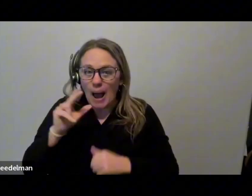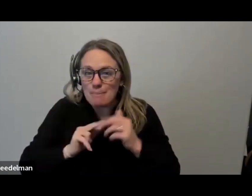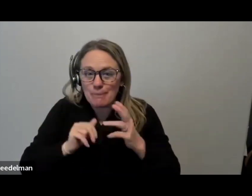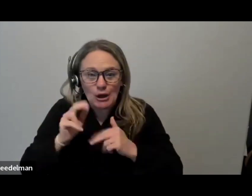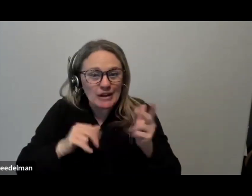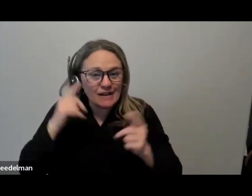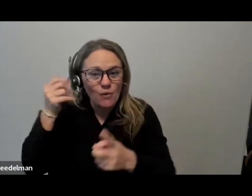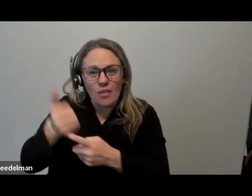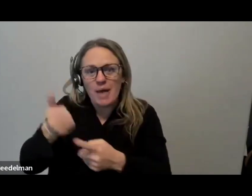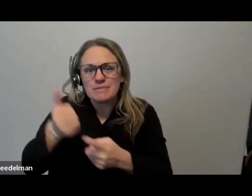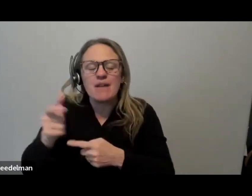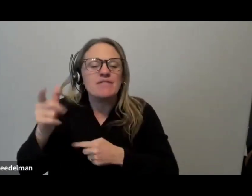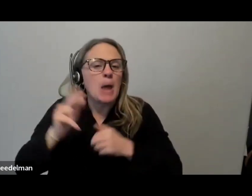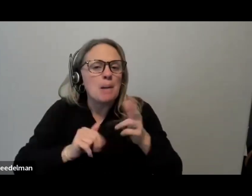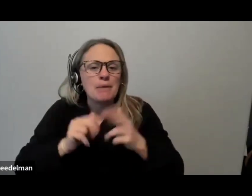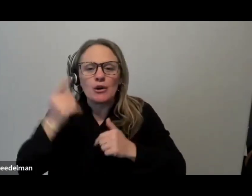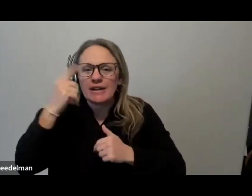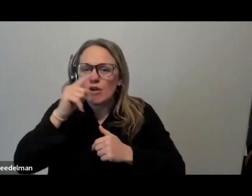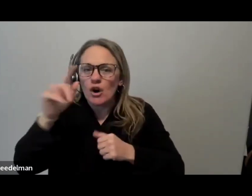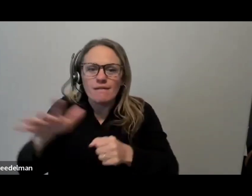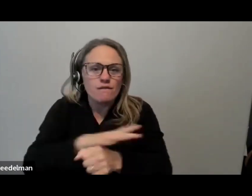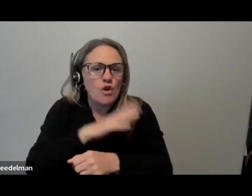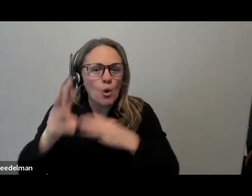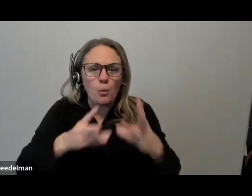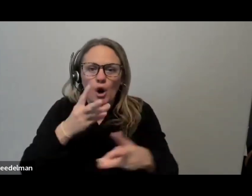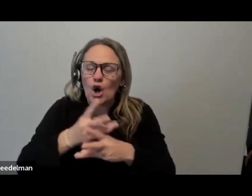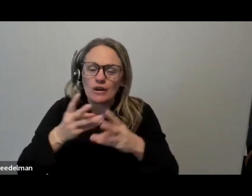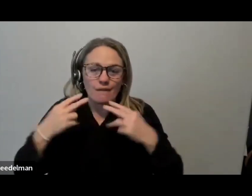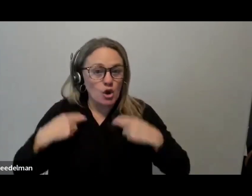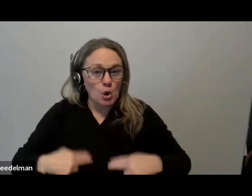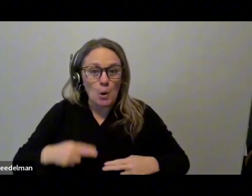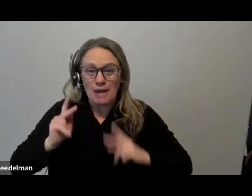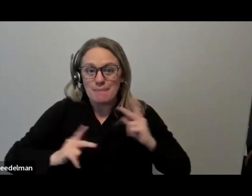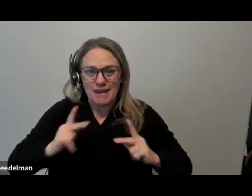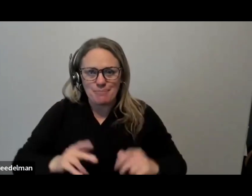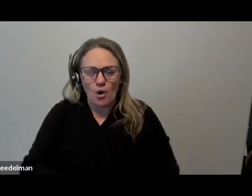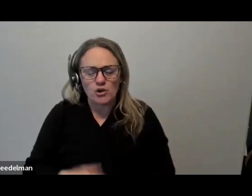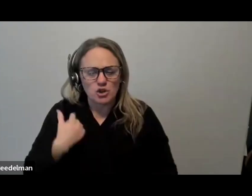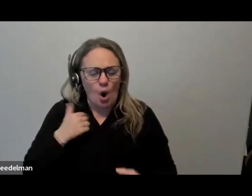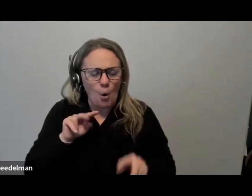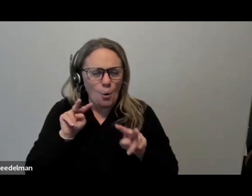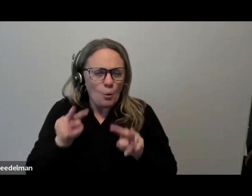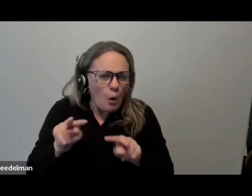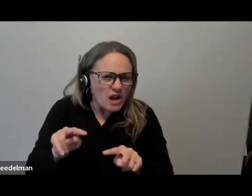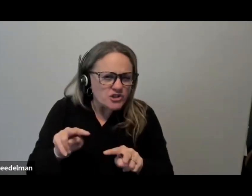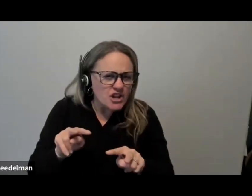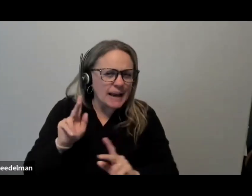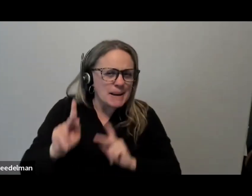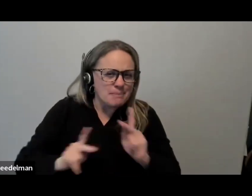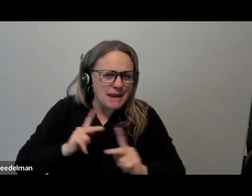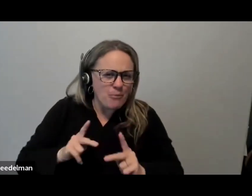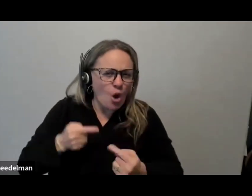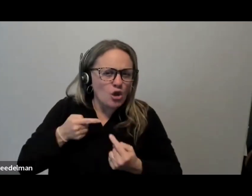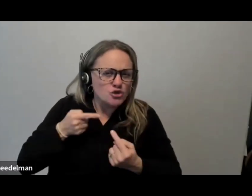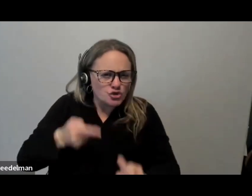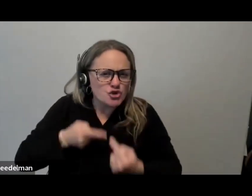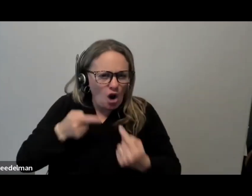And so like watching people struggle can be incredibly powerful, right? Because especially when you like talk